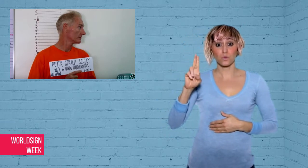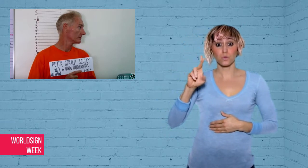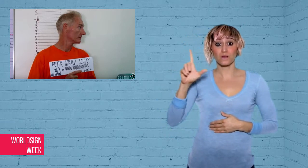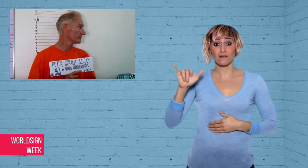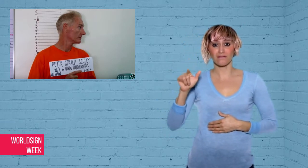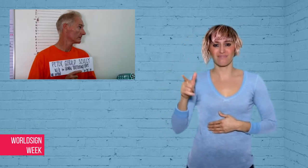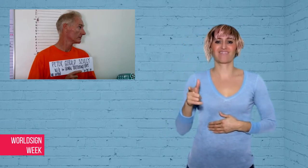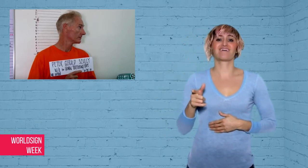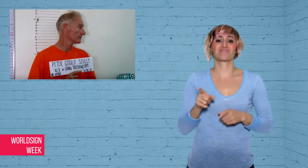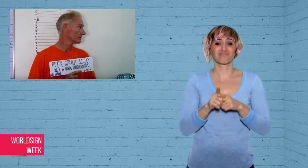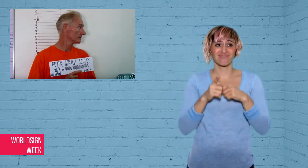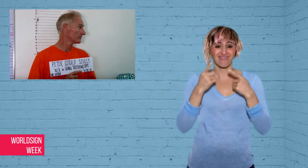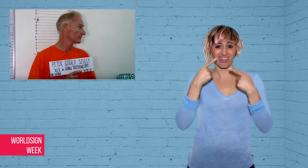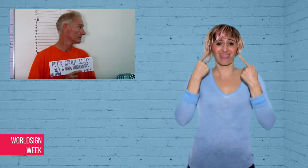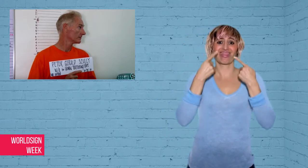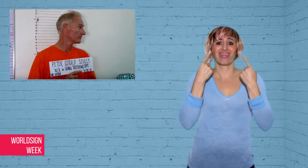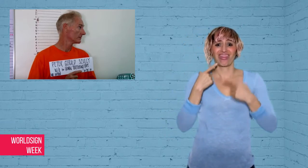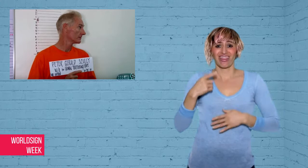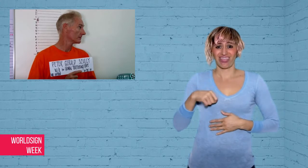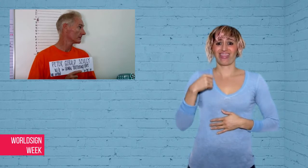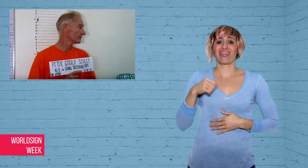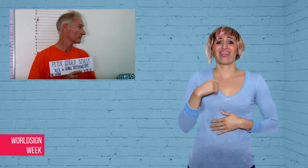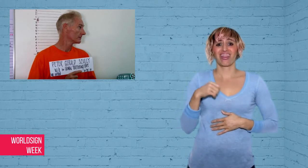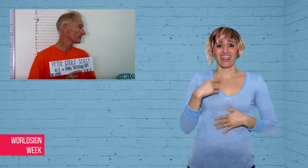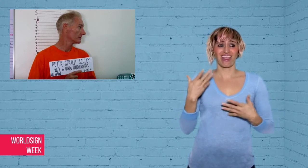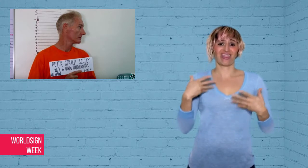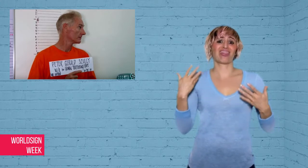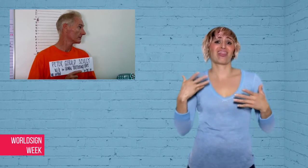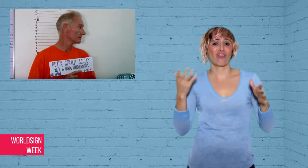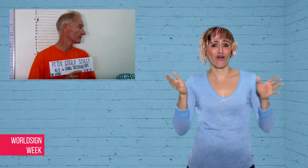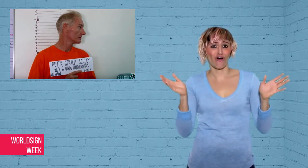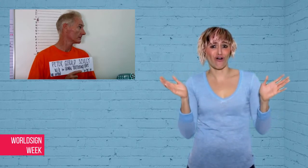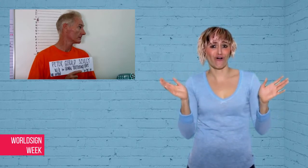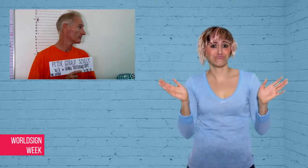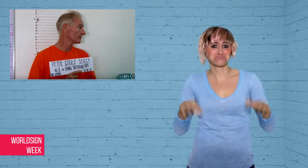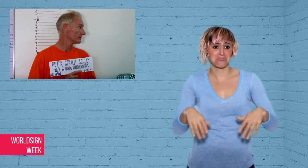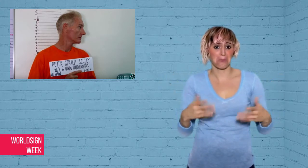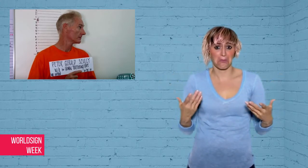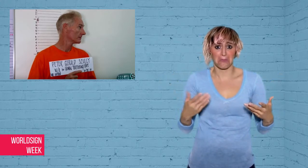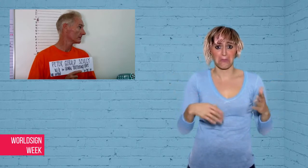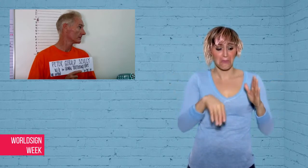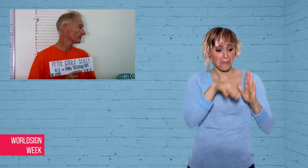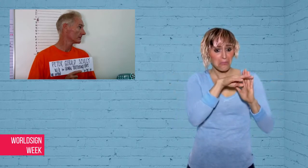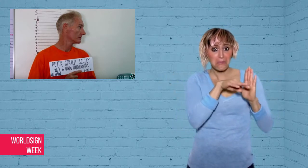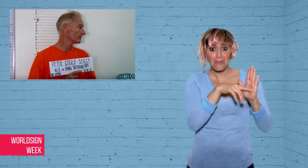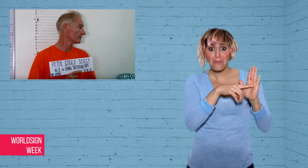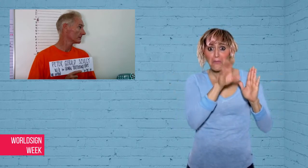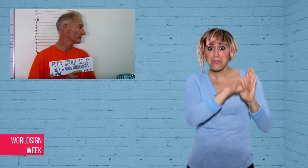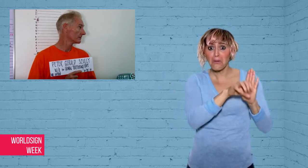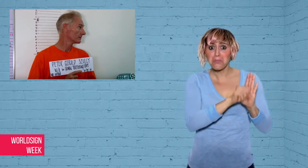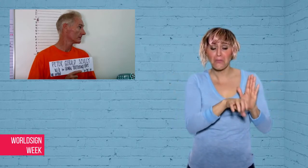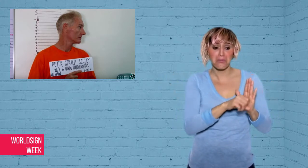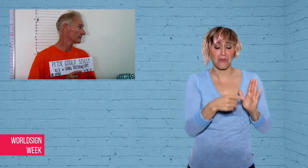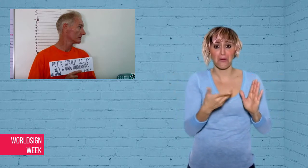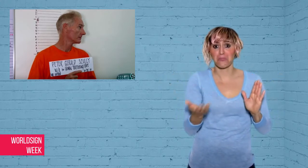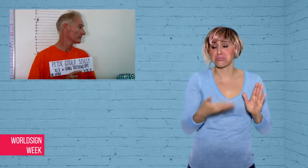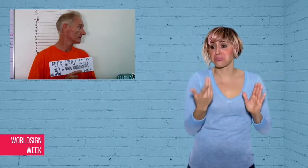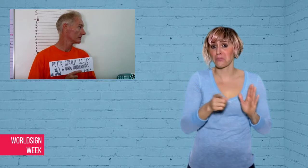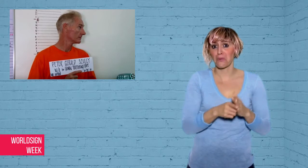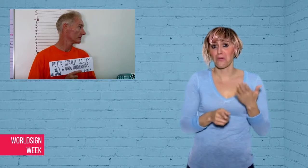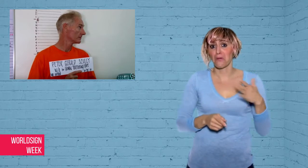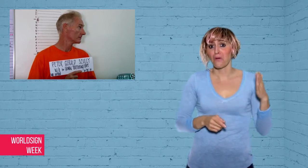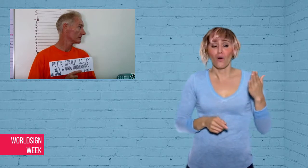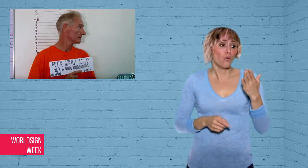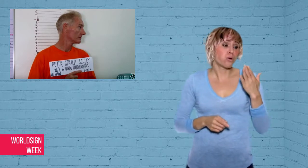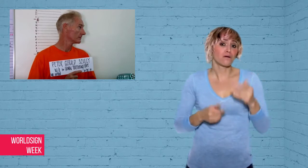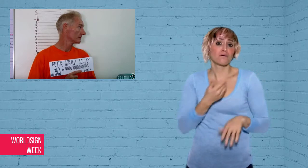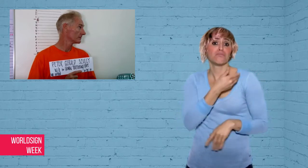joked and acted like his crimes wasn’t a